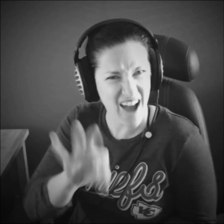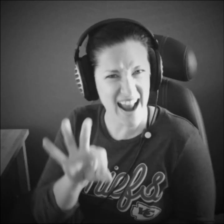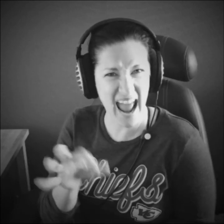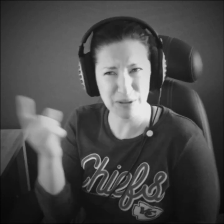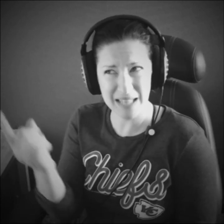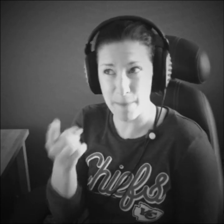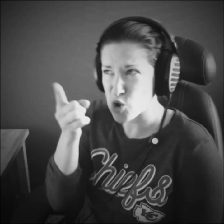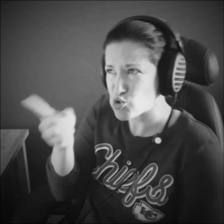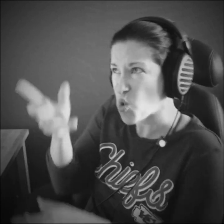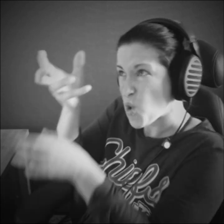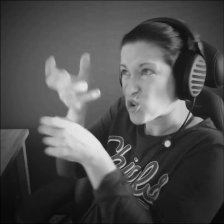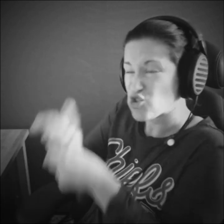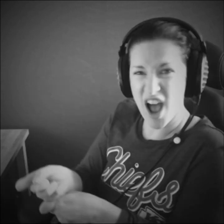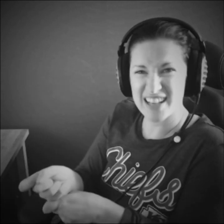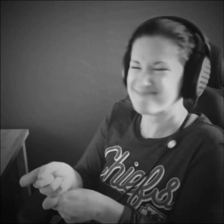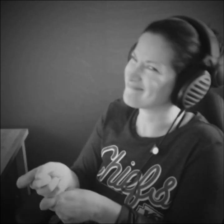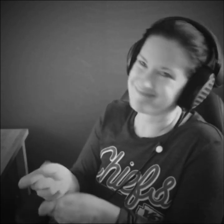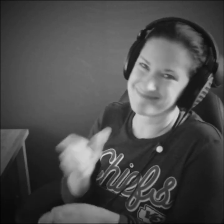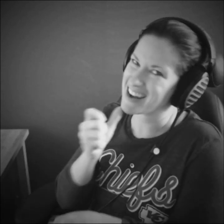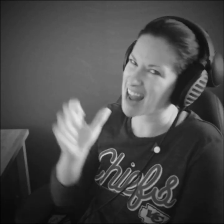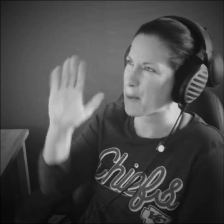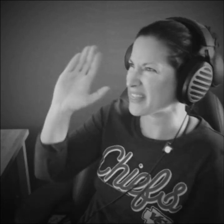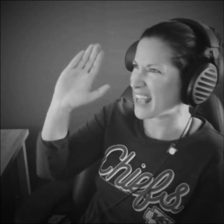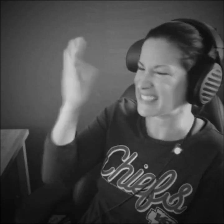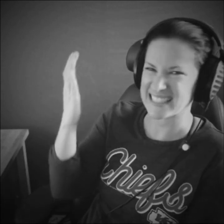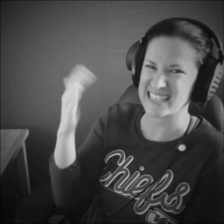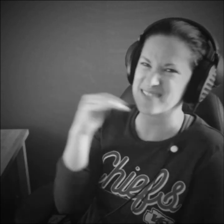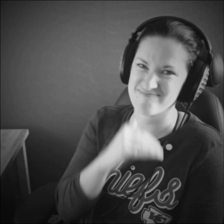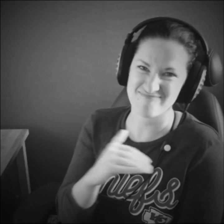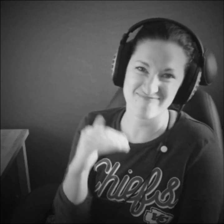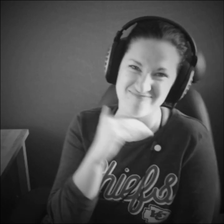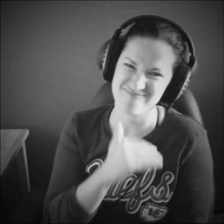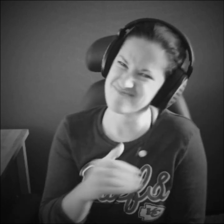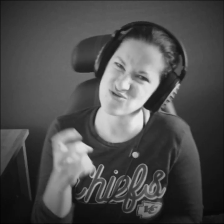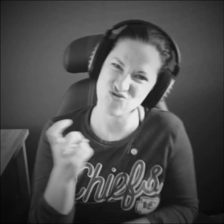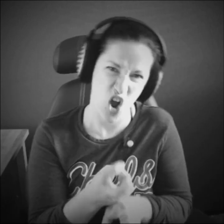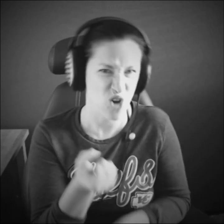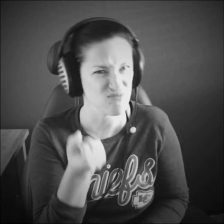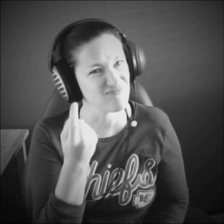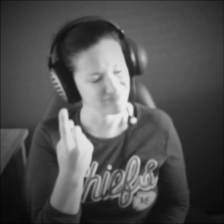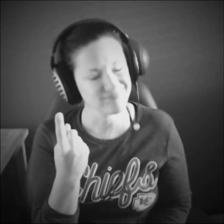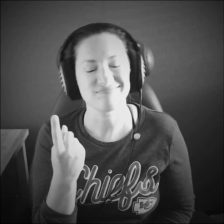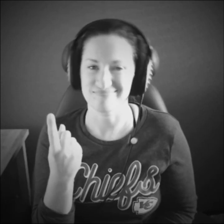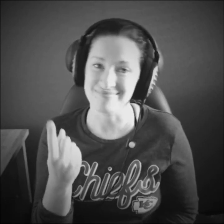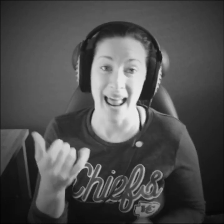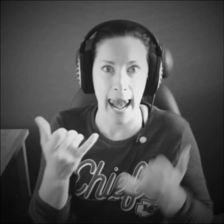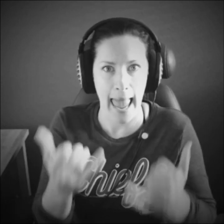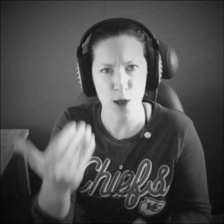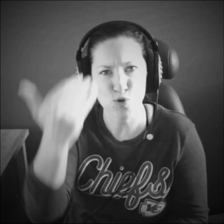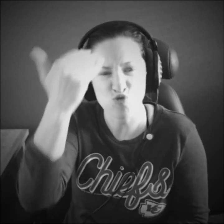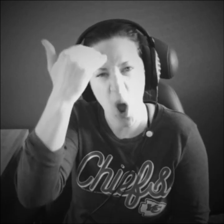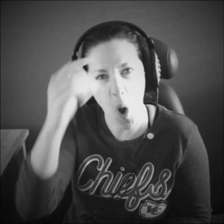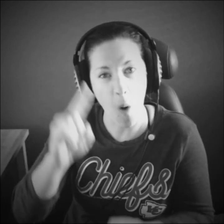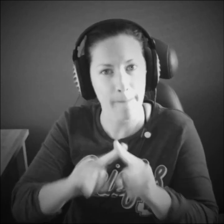aren't quite what they seem now you know it but don't let your anger burn chalk it up to just